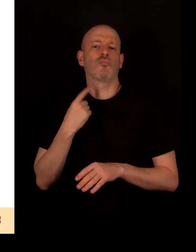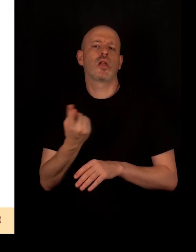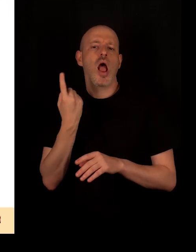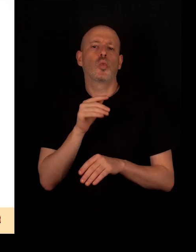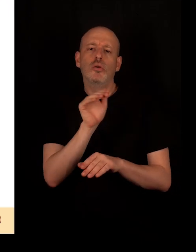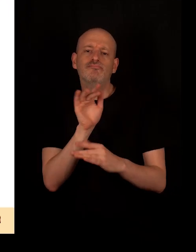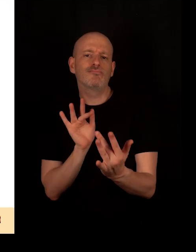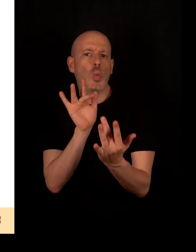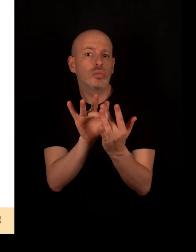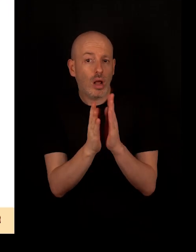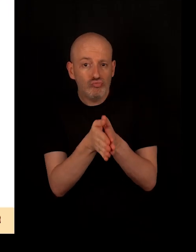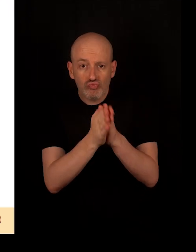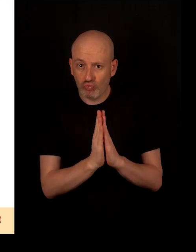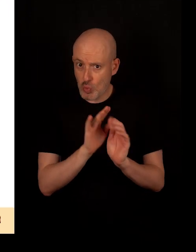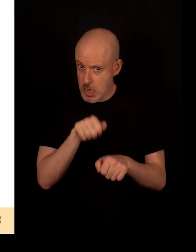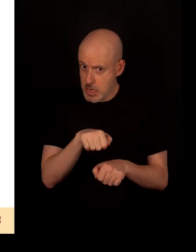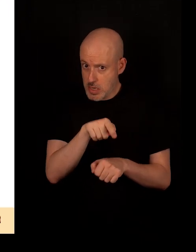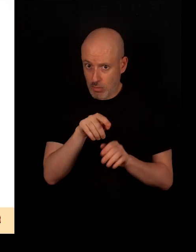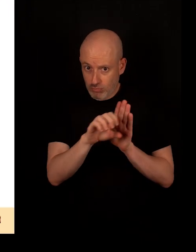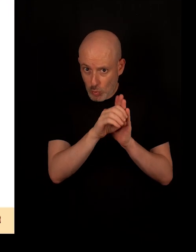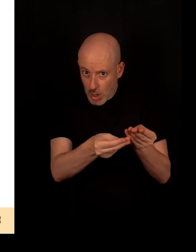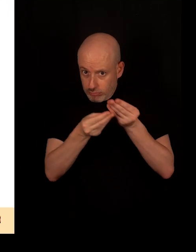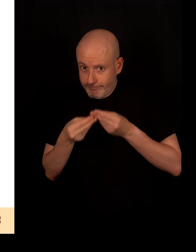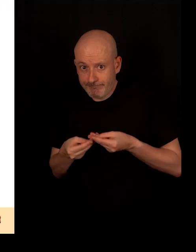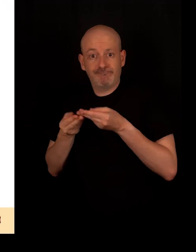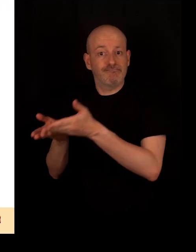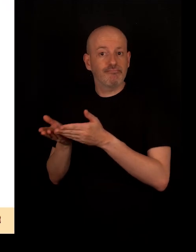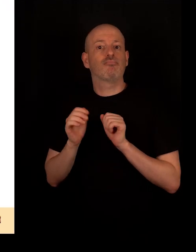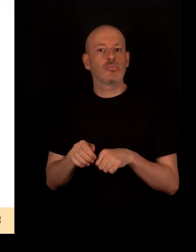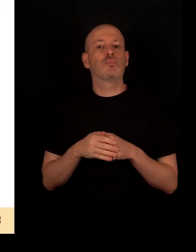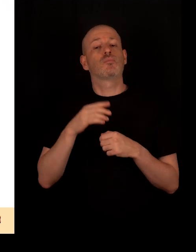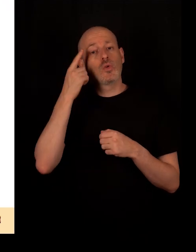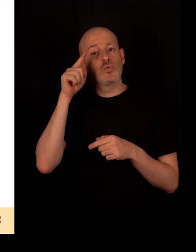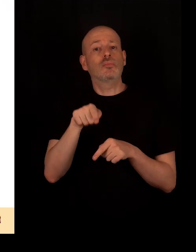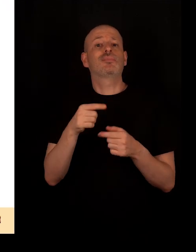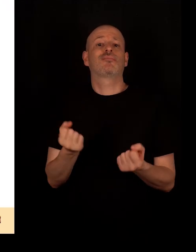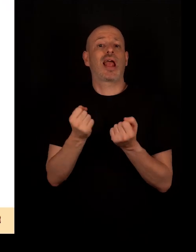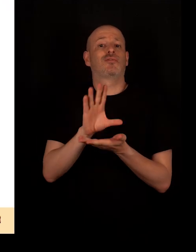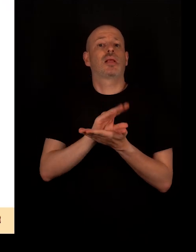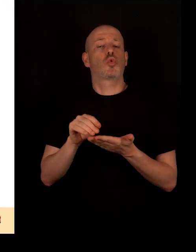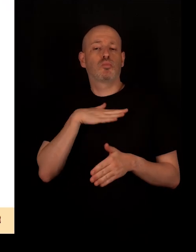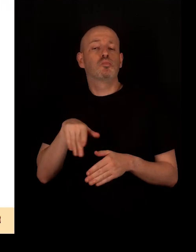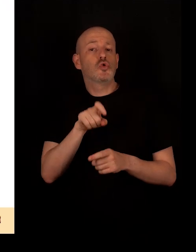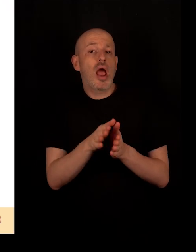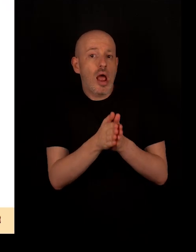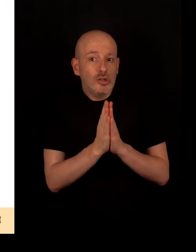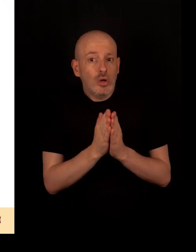We will always contact you and have your consent. And then in the activity report we might ask